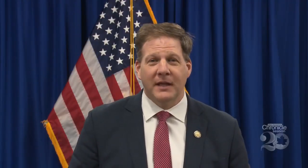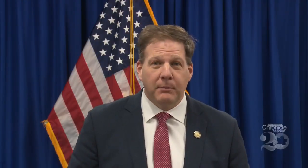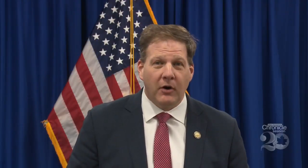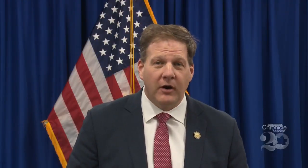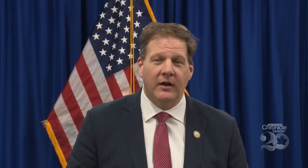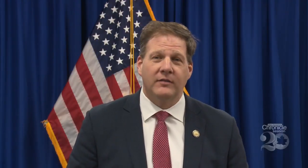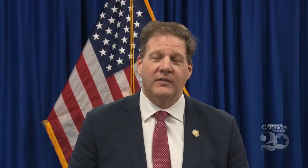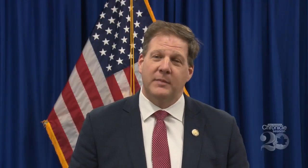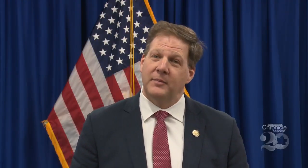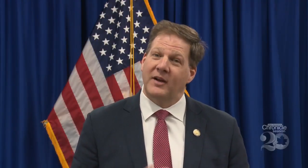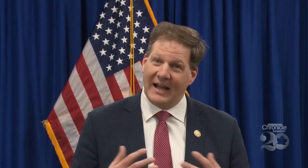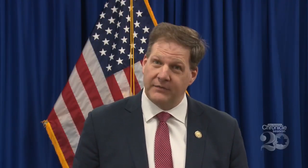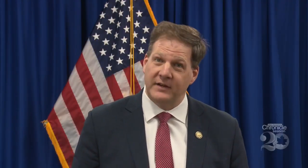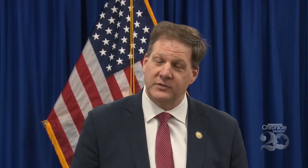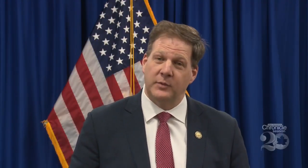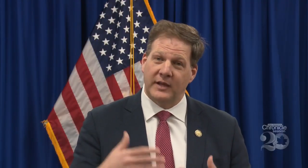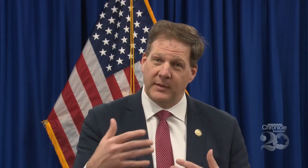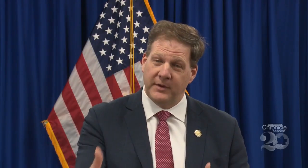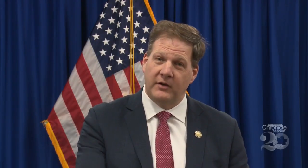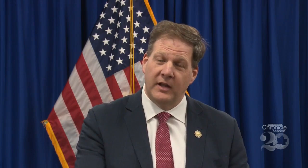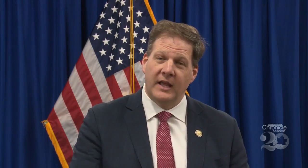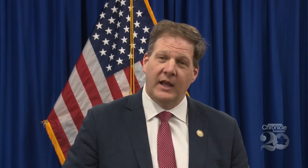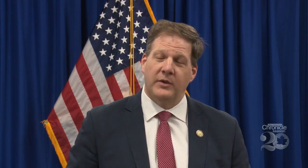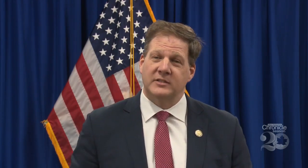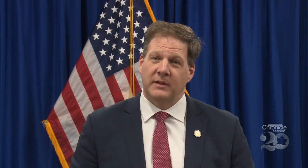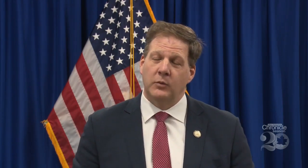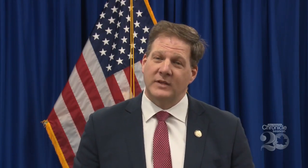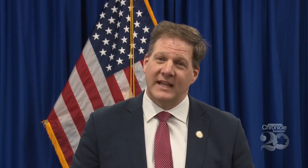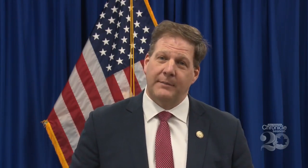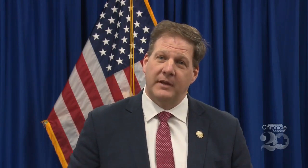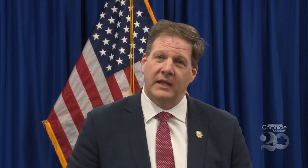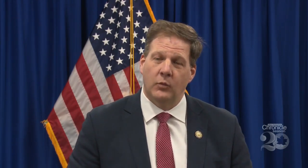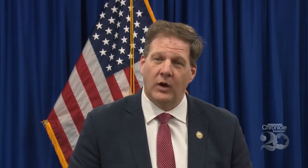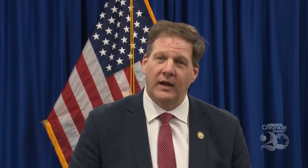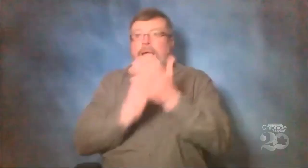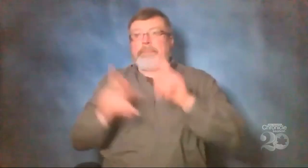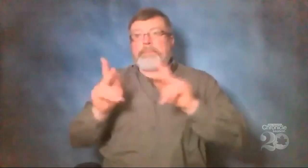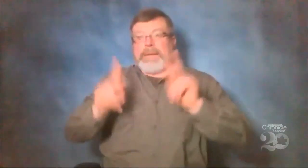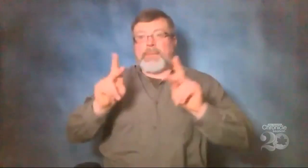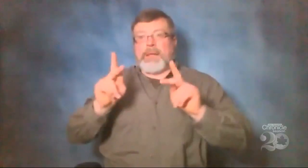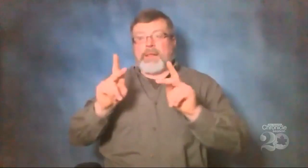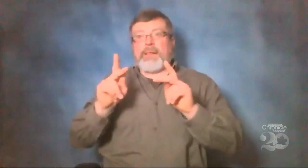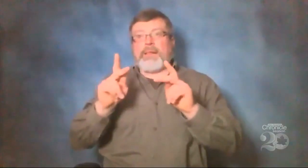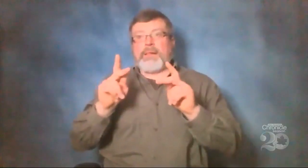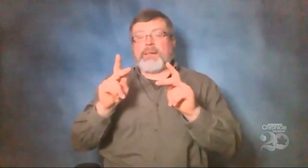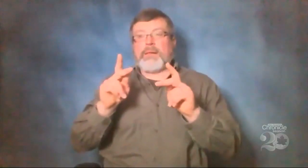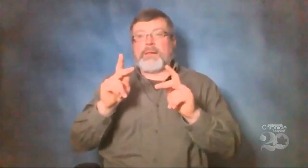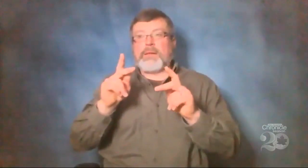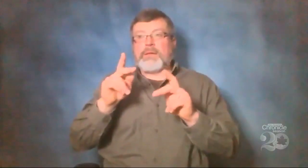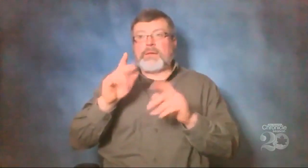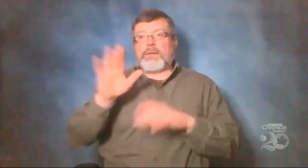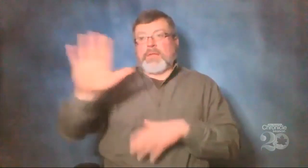COMMUNITY, FOSTERING UNDERSTANDING WITH A WAVE OF HIS HAND. THERE’S NO DOU THAT HE’S A BIG PART OF GIVING